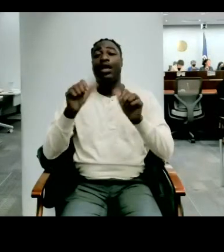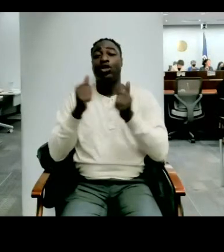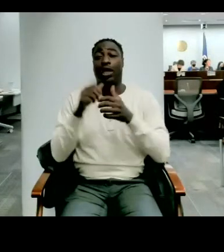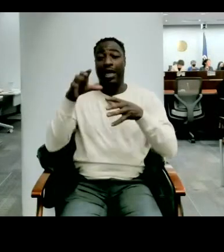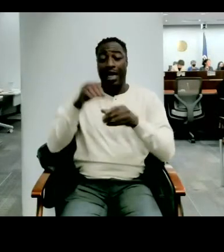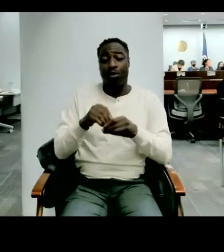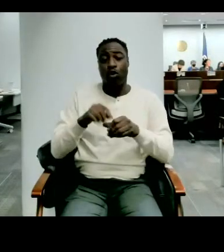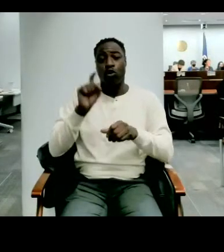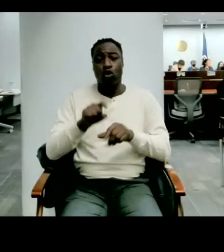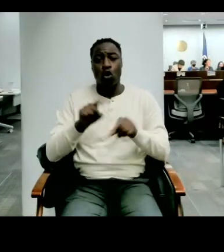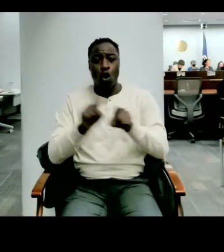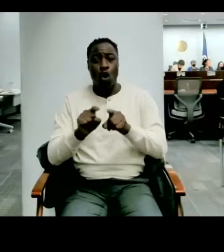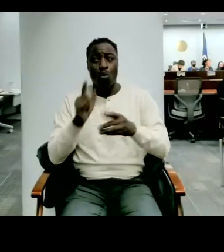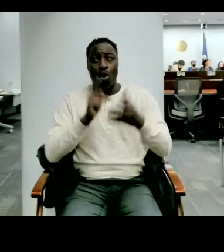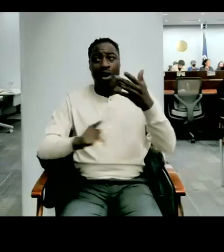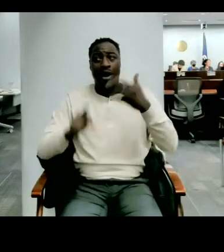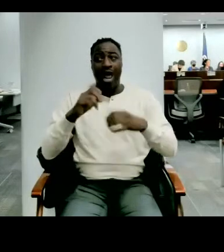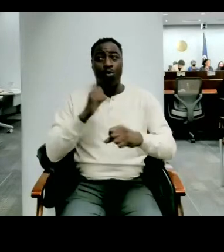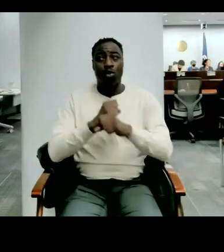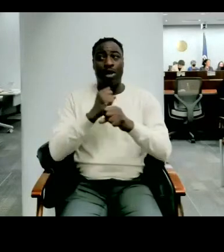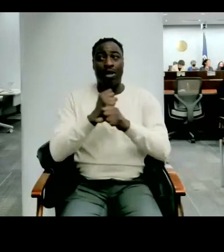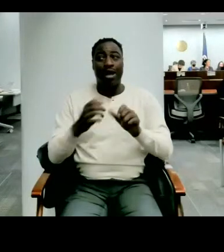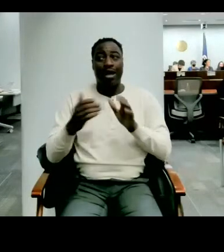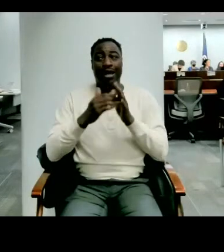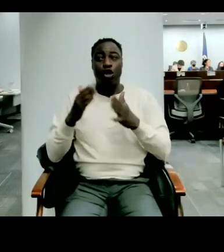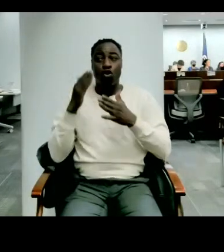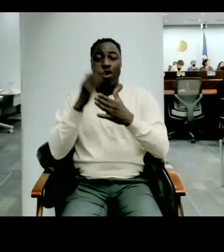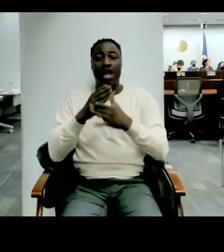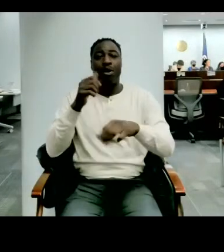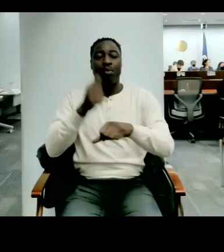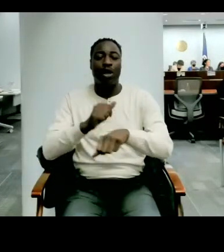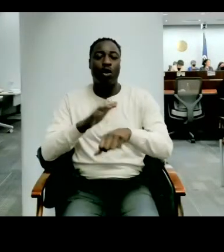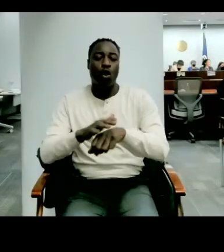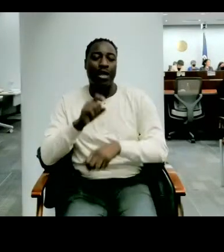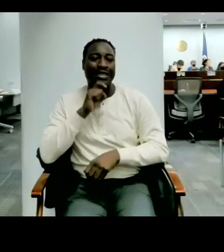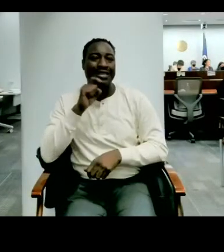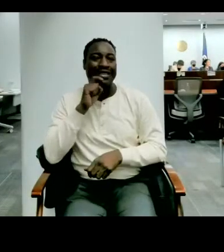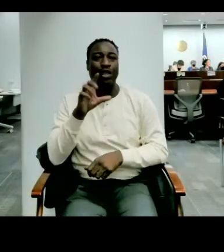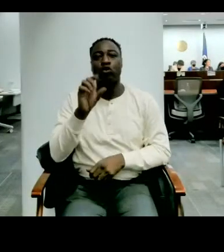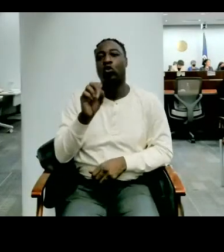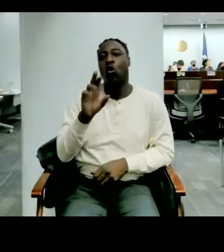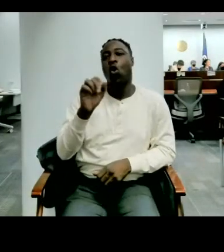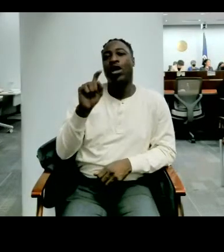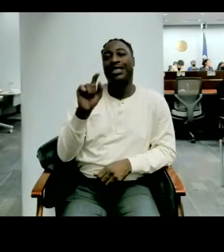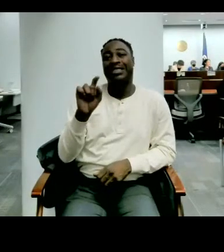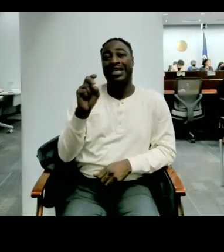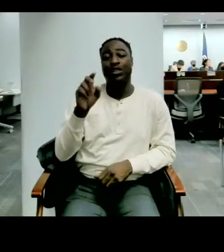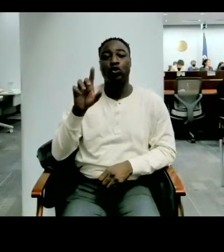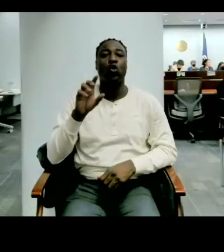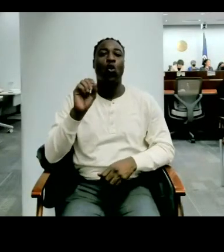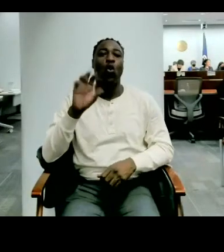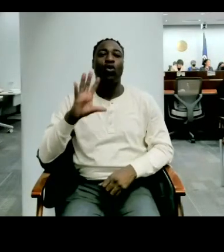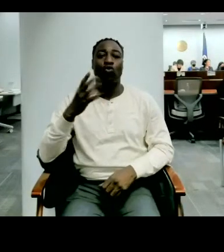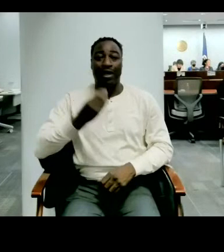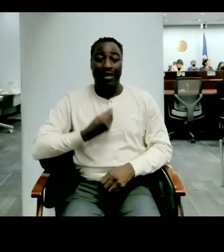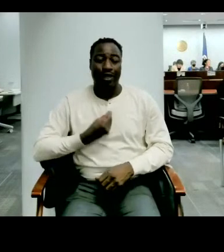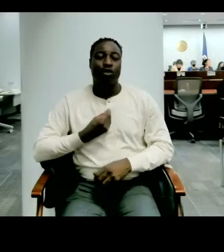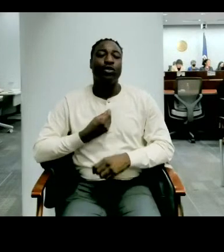It should also prioritize protections against harassment based on sexual orientation or transgender status as part of a raise of Bostock,